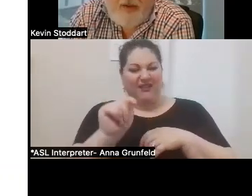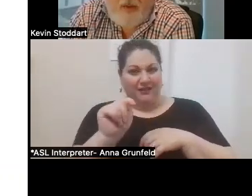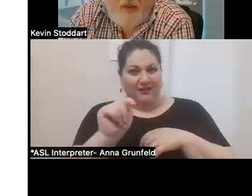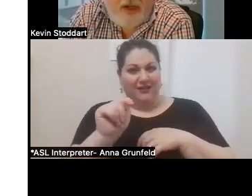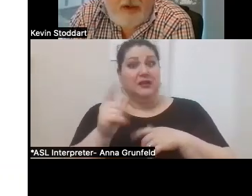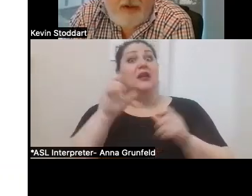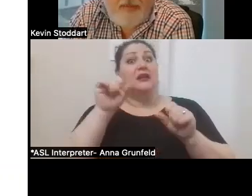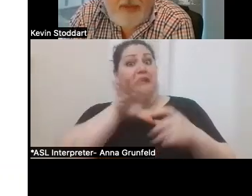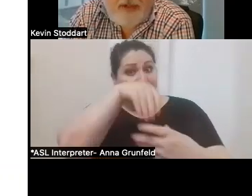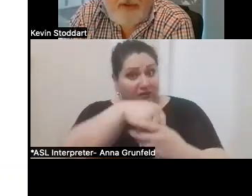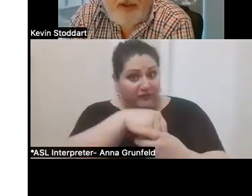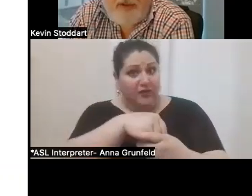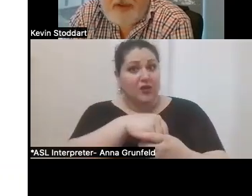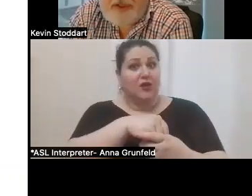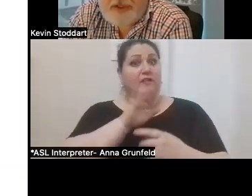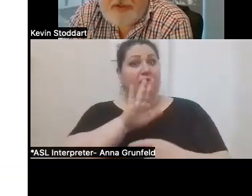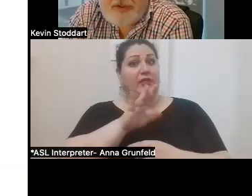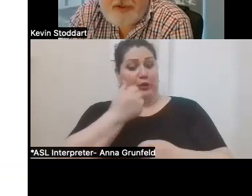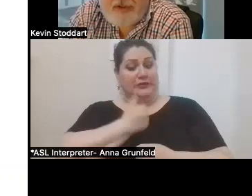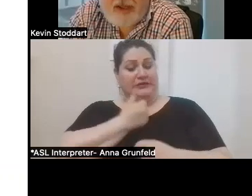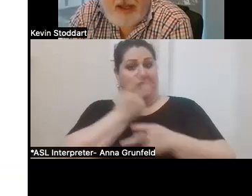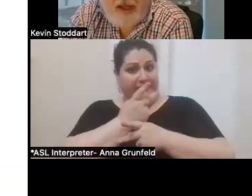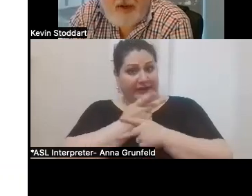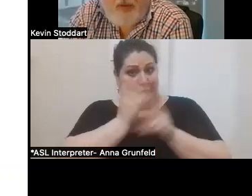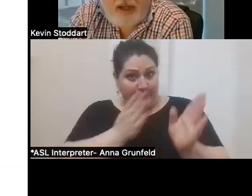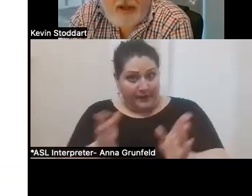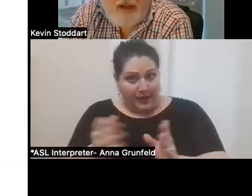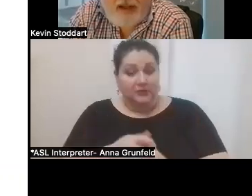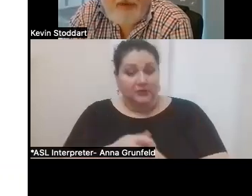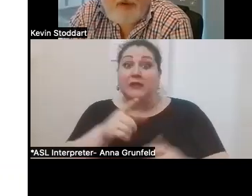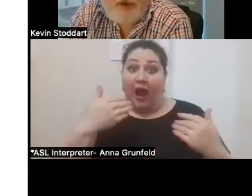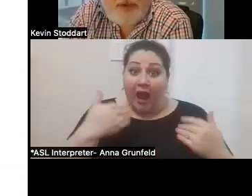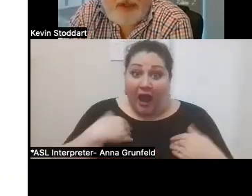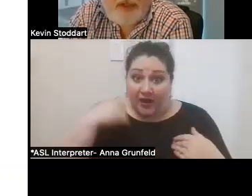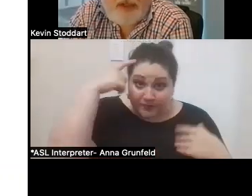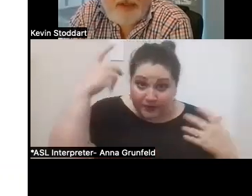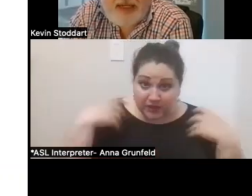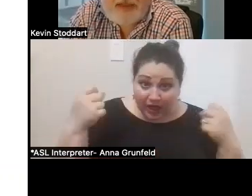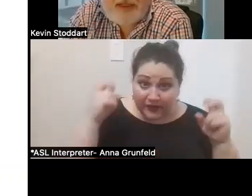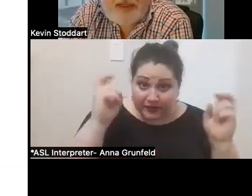What are their mental health issues? How well have those been assessed?